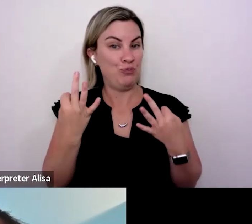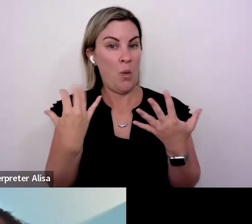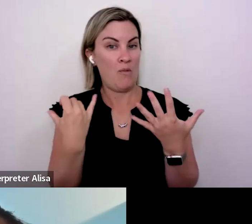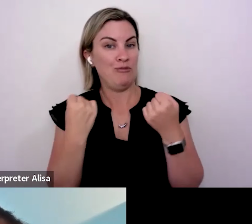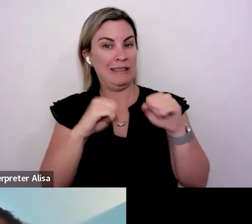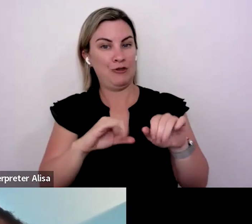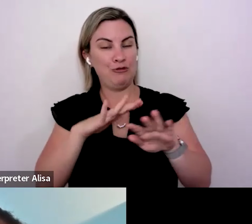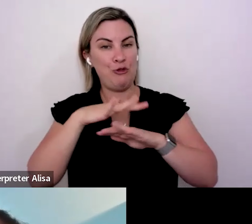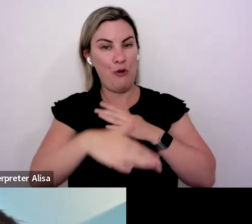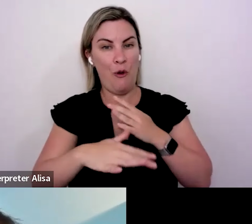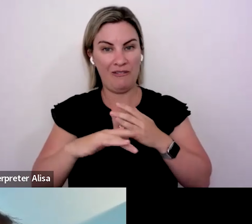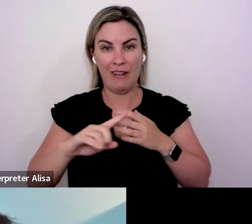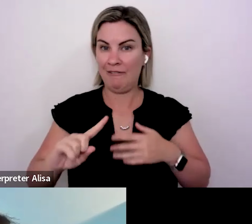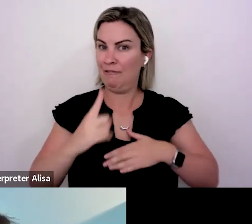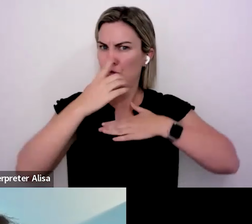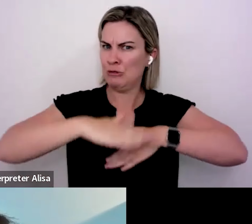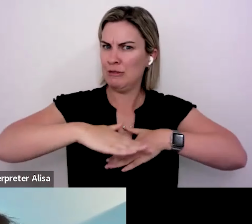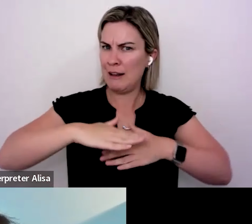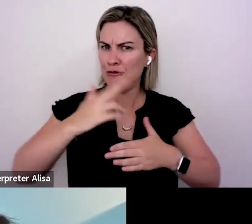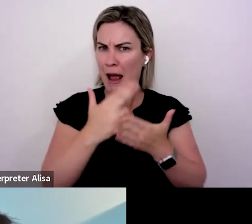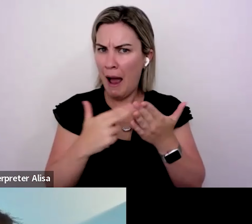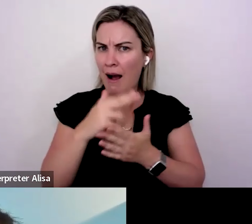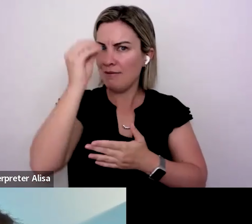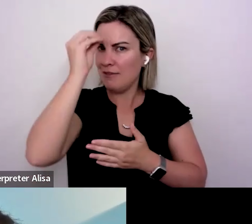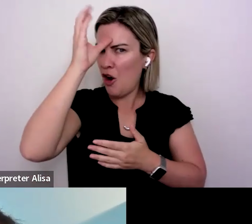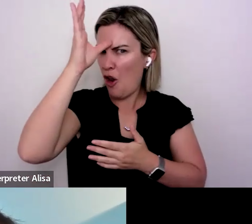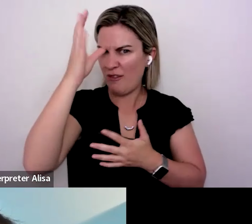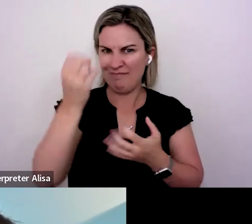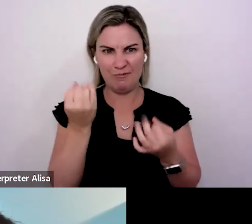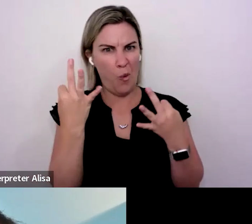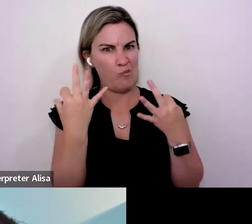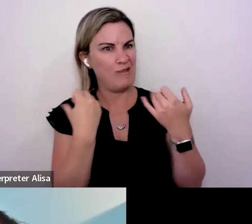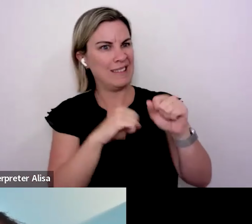the then board felt that there should be some sort of guidelines